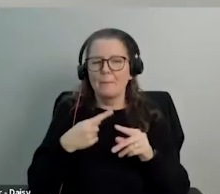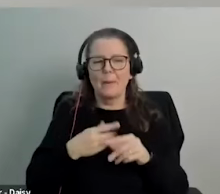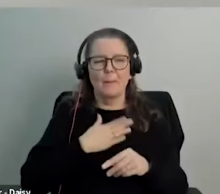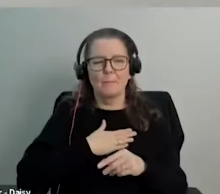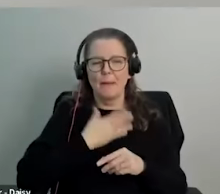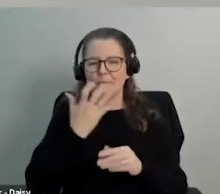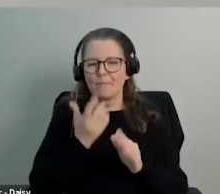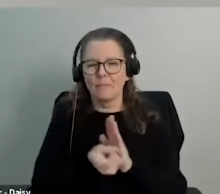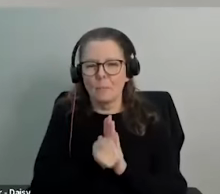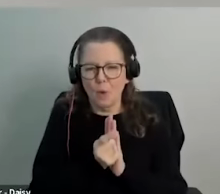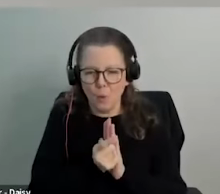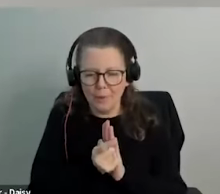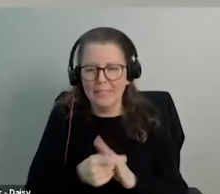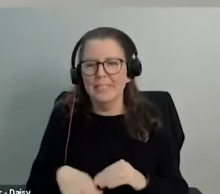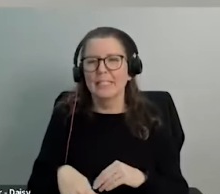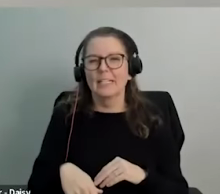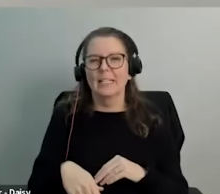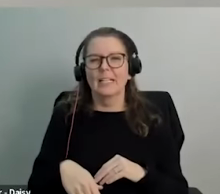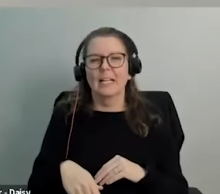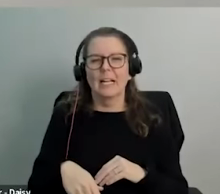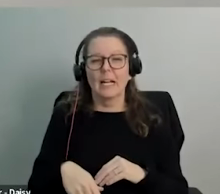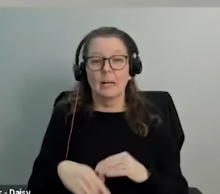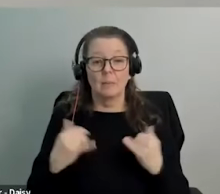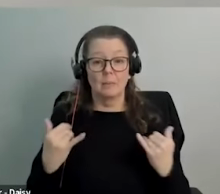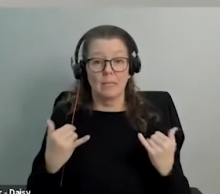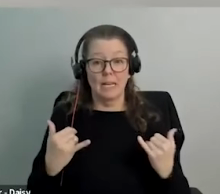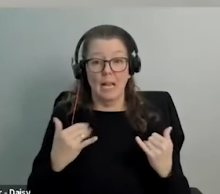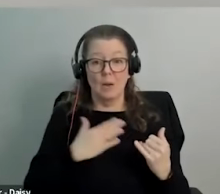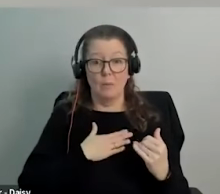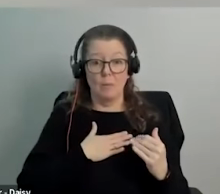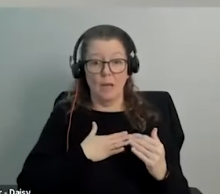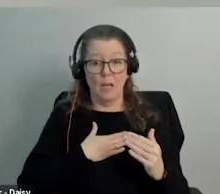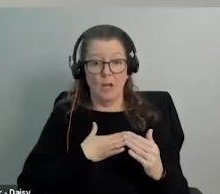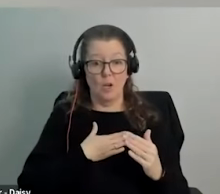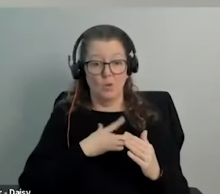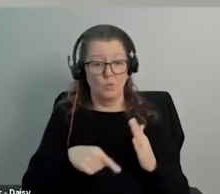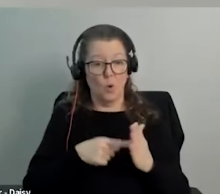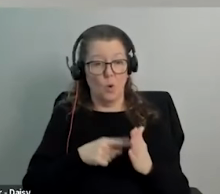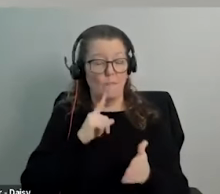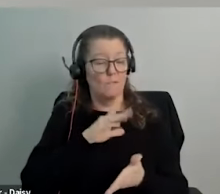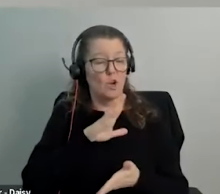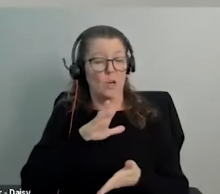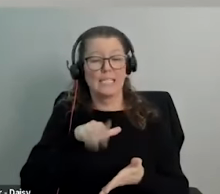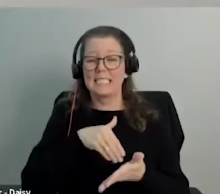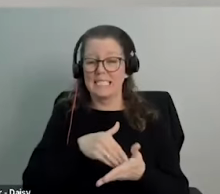So before I moved into the role that I have on the central products for all team at Google,